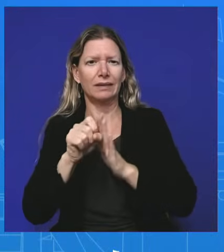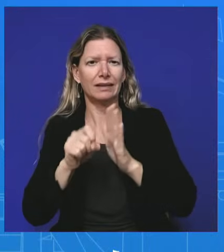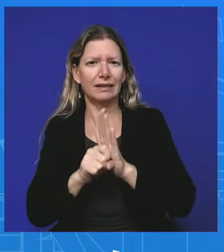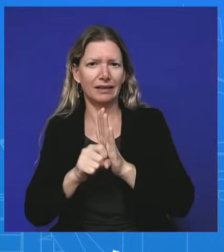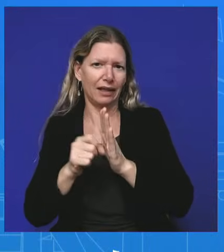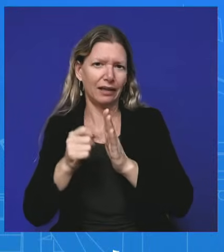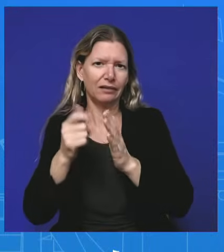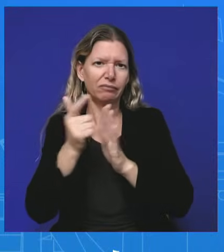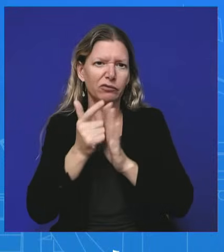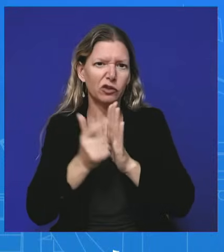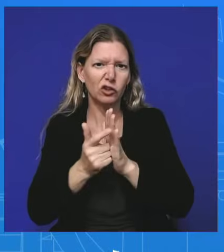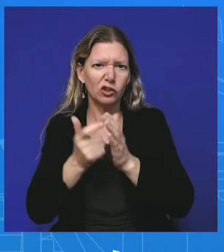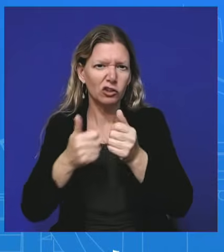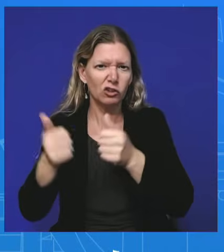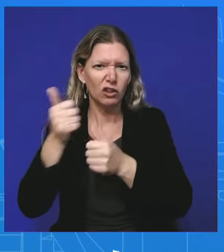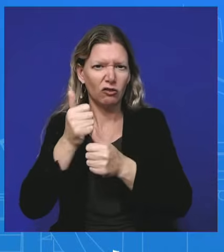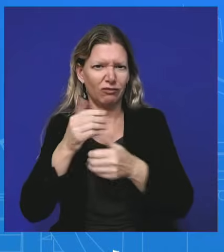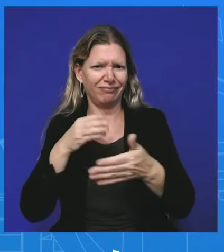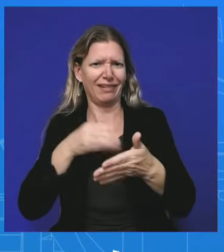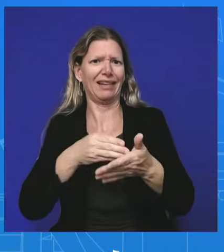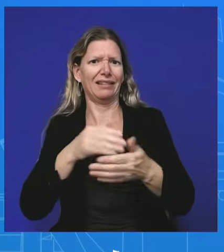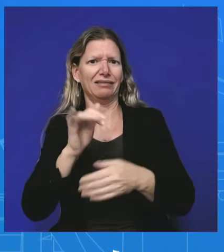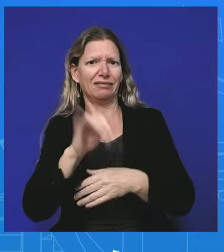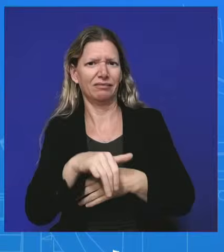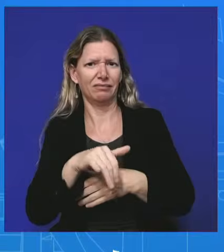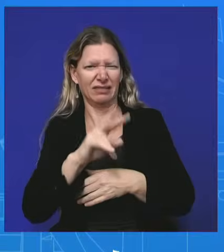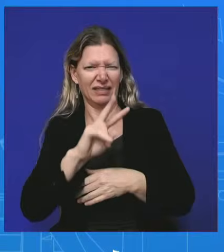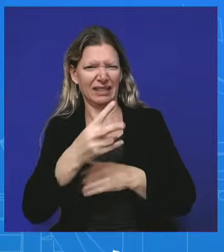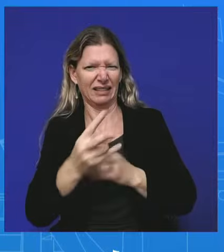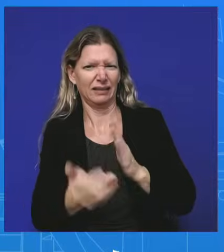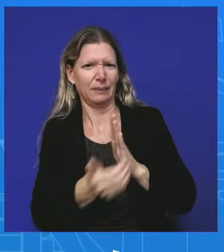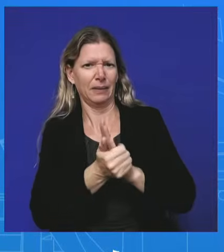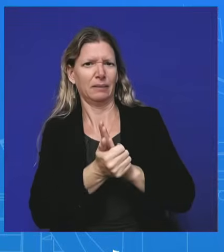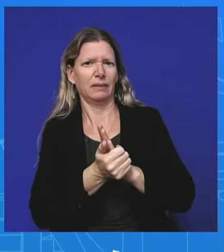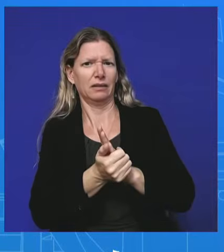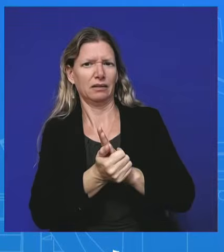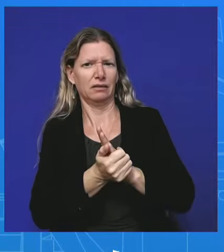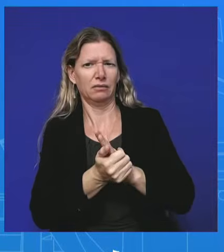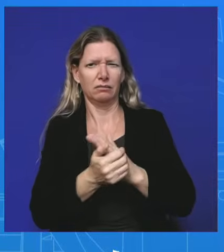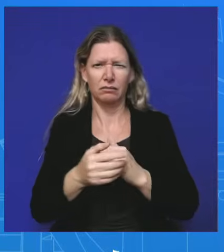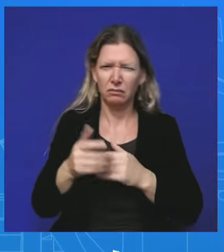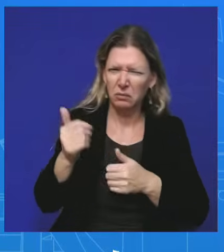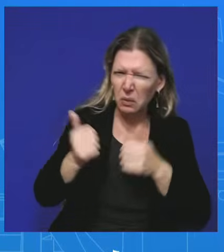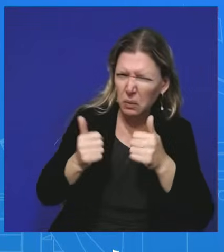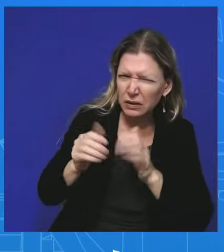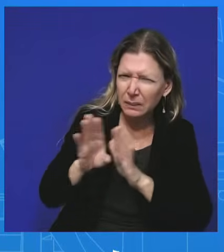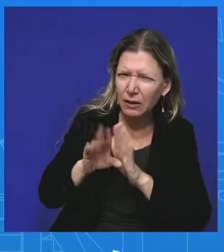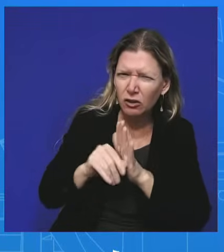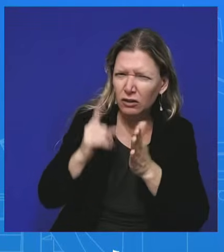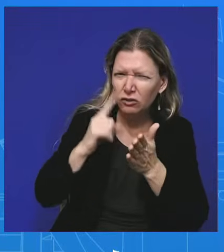Ms. Jean-Pierre: Which background checks are you -- The Press: The gun background checks. The -- Ms. Jean-Pierre: Okay.